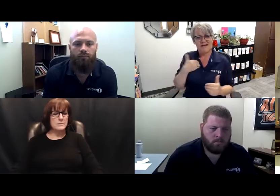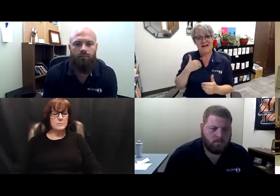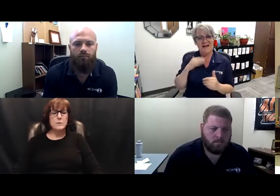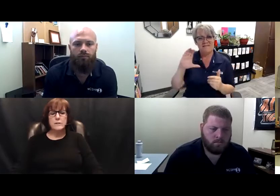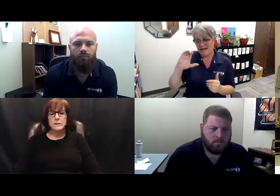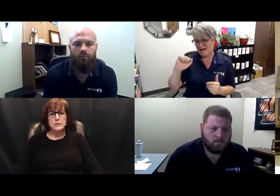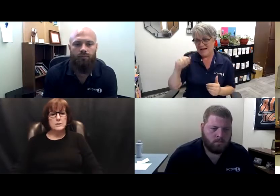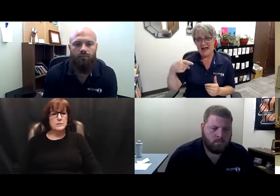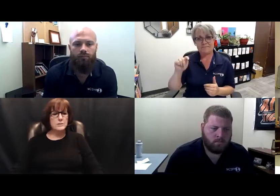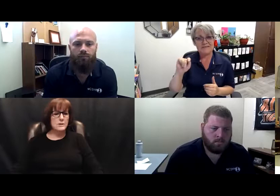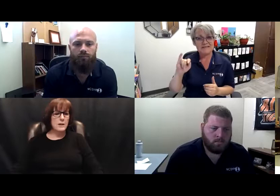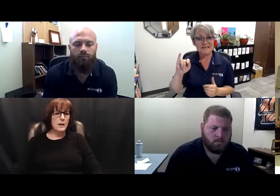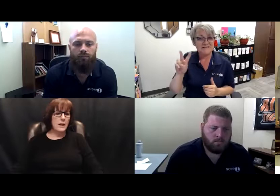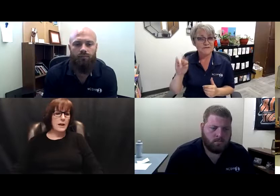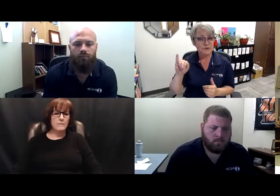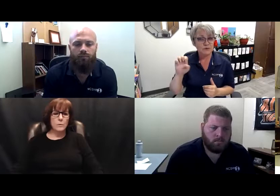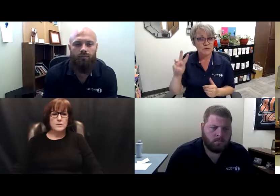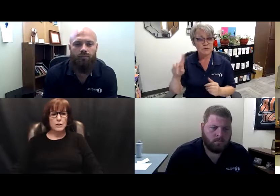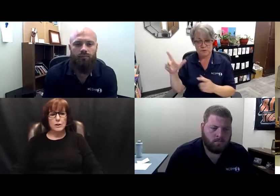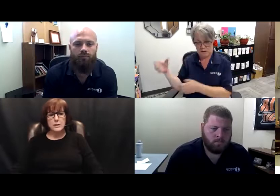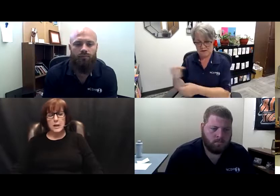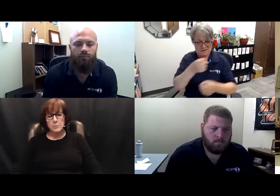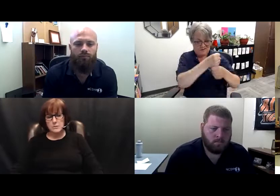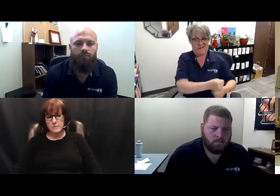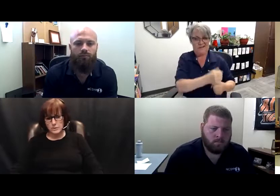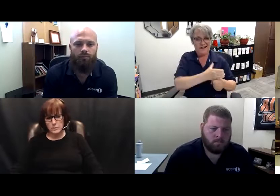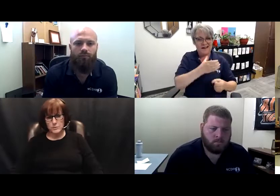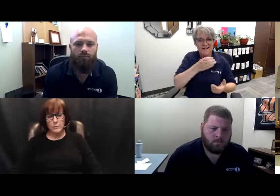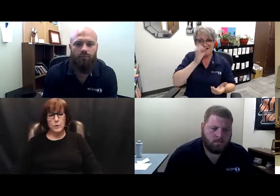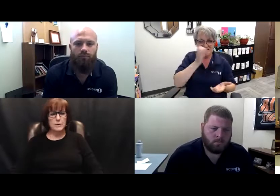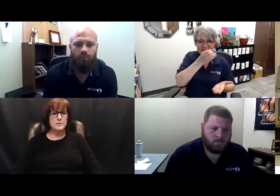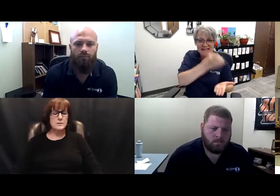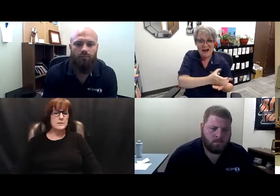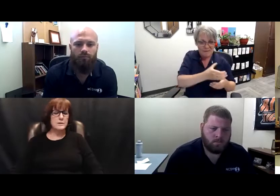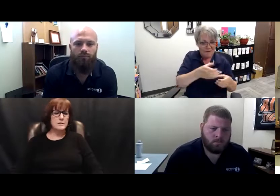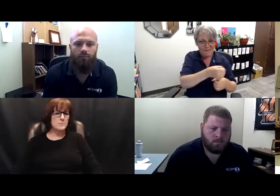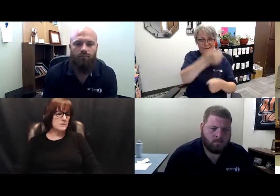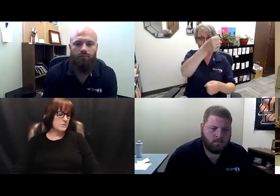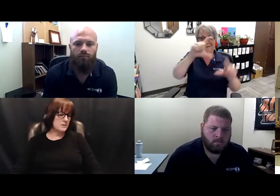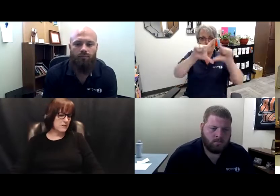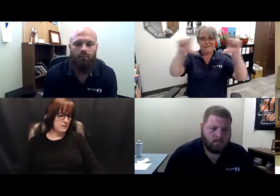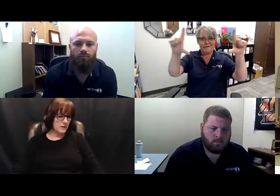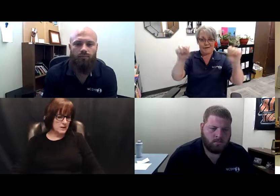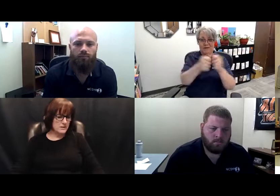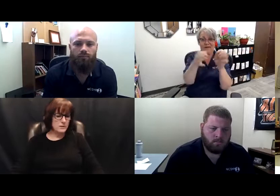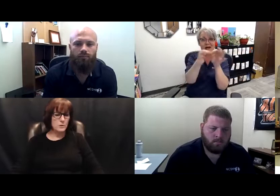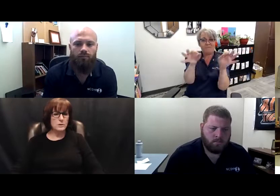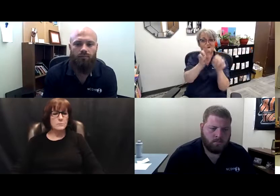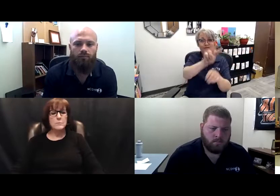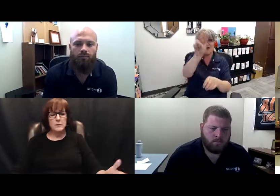Movie theaters have what's called Captiview where it's a specific device that you can